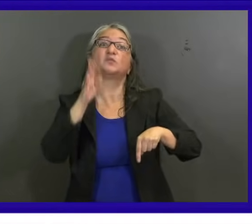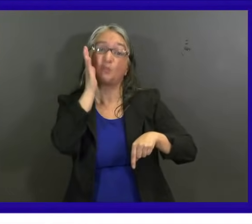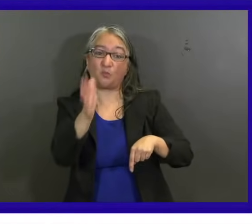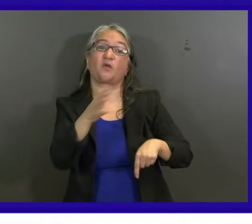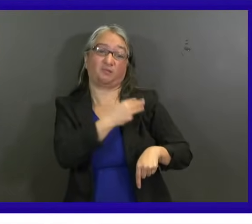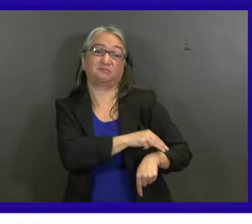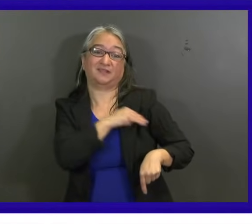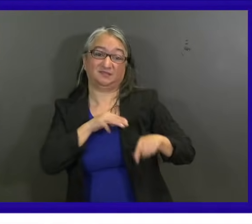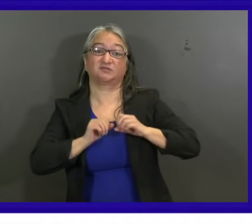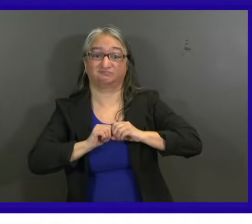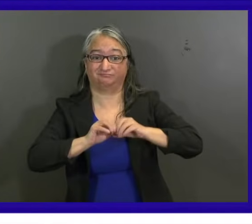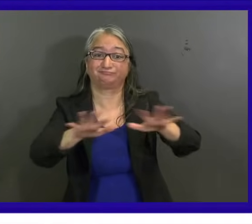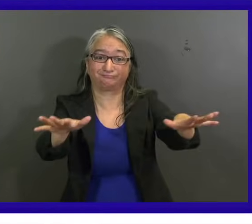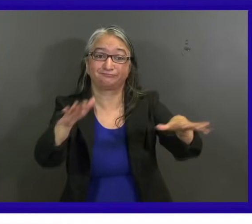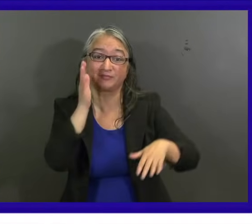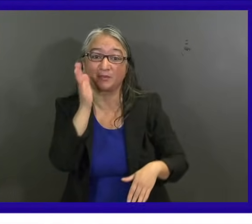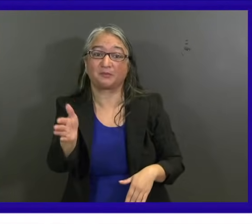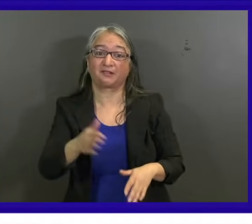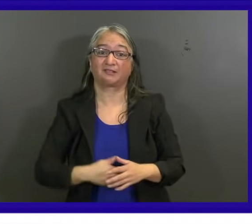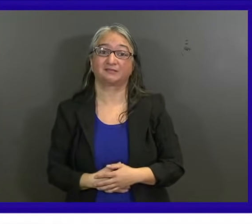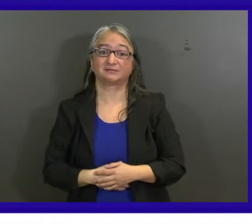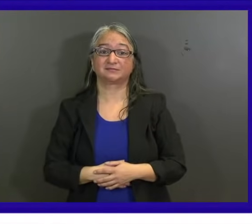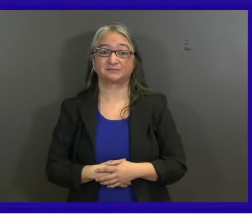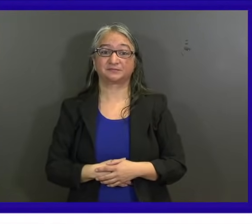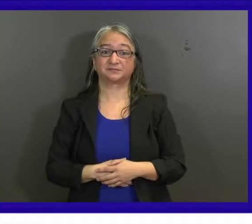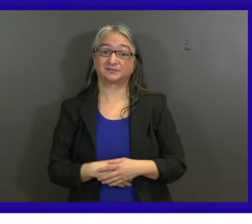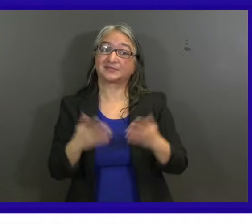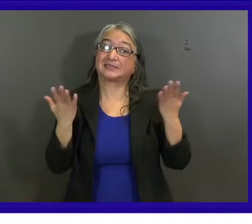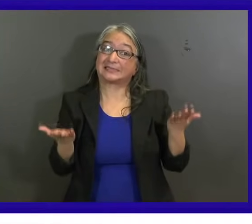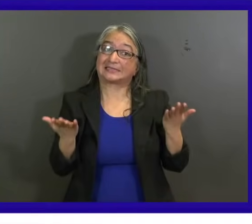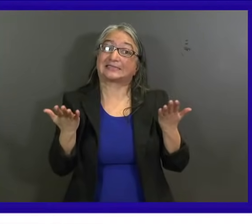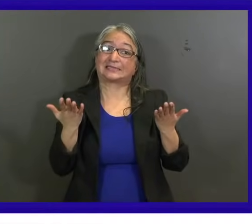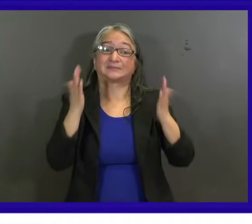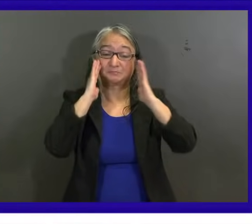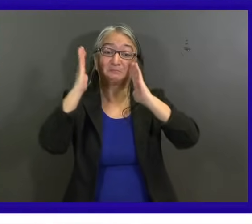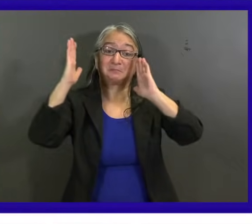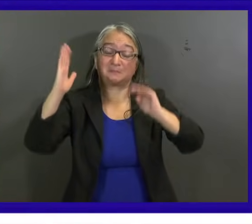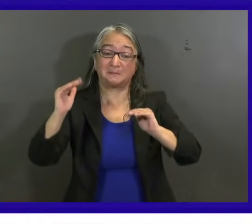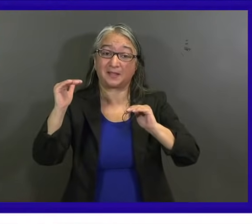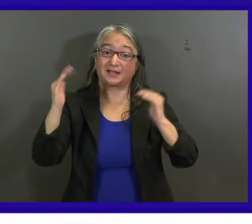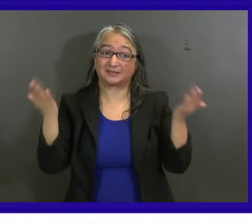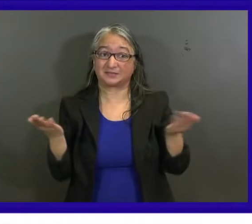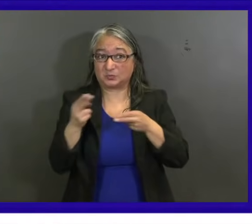so it's introduced here in manitoba we can expect to look like other jurisdictions in the very